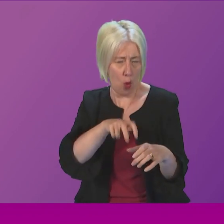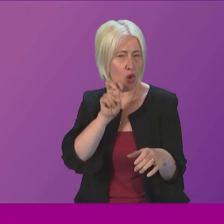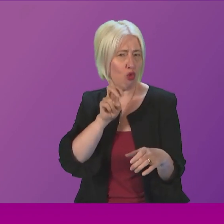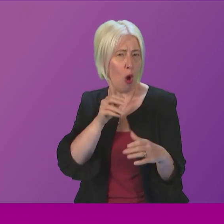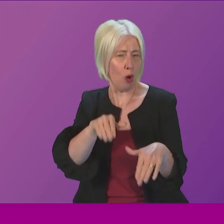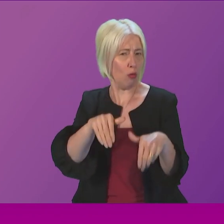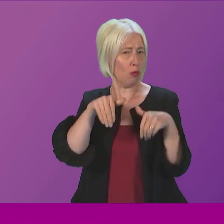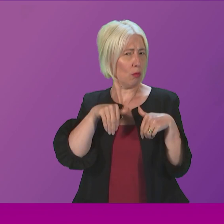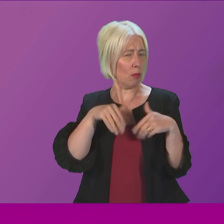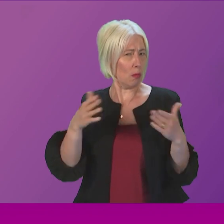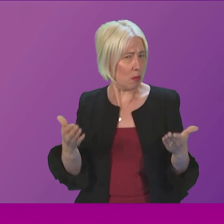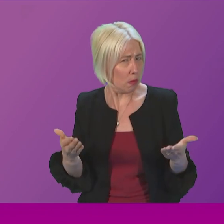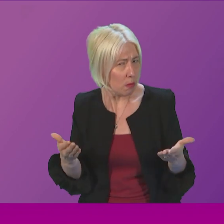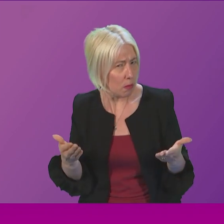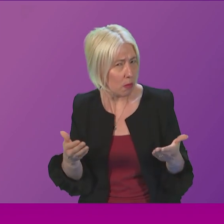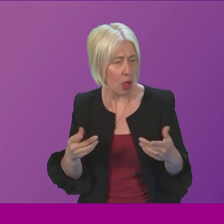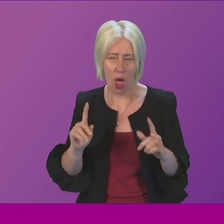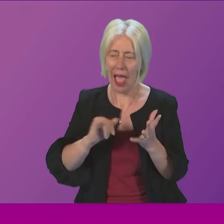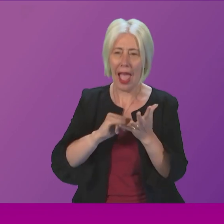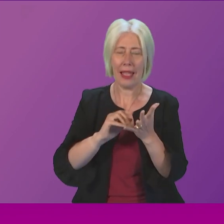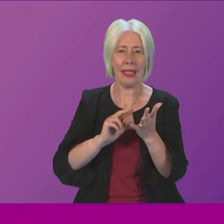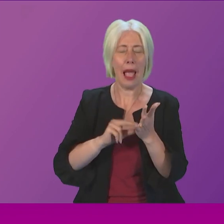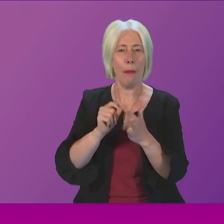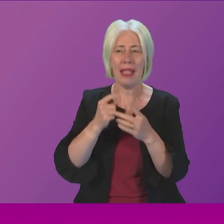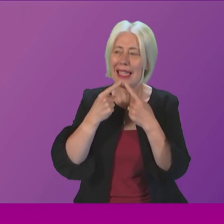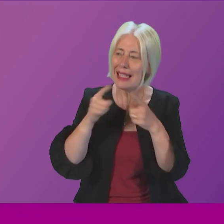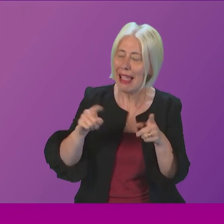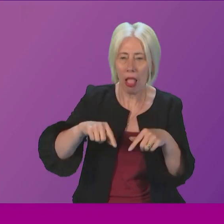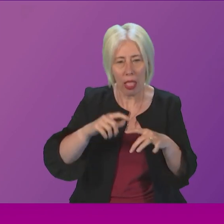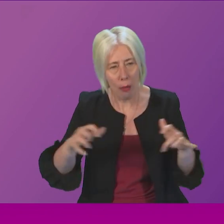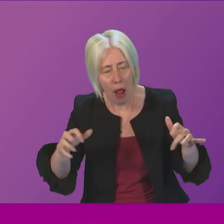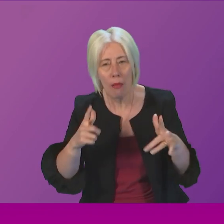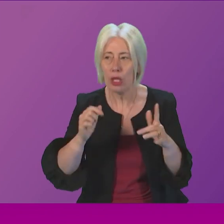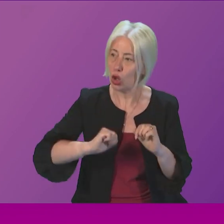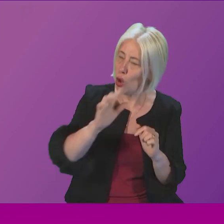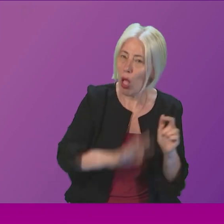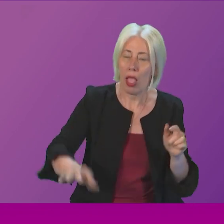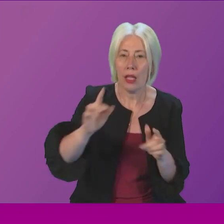What did the SNP want to tell Parliament and Scotland about the A9 that it now sounds like